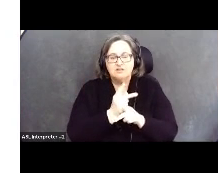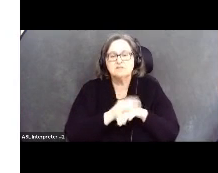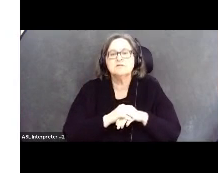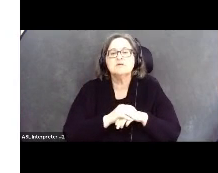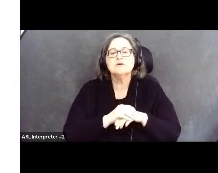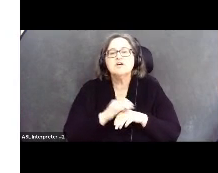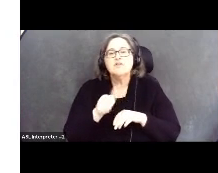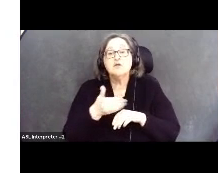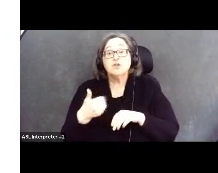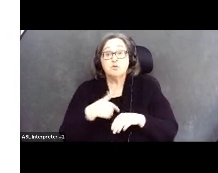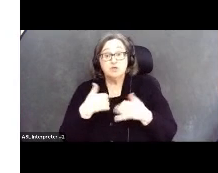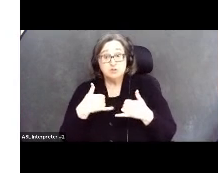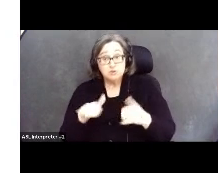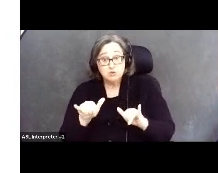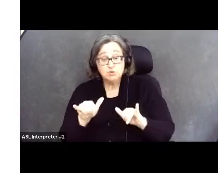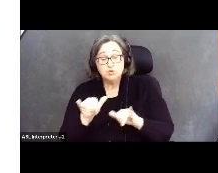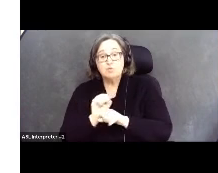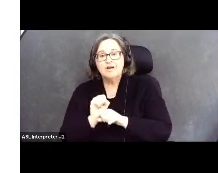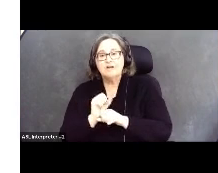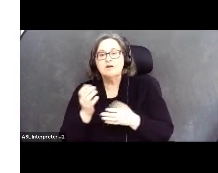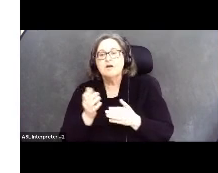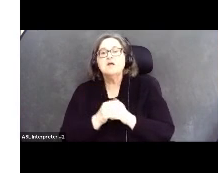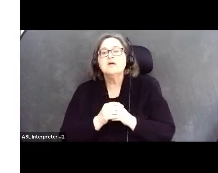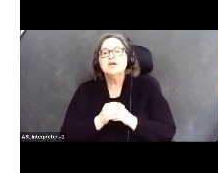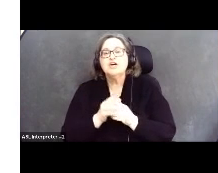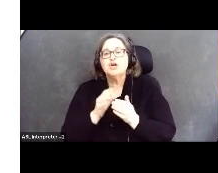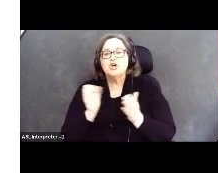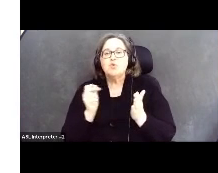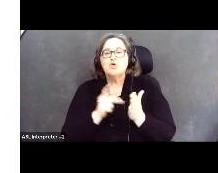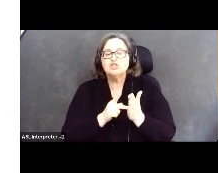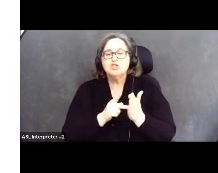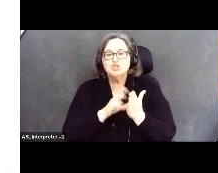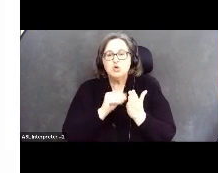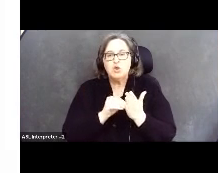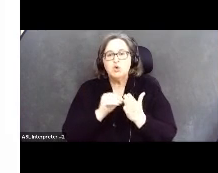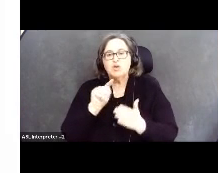that we are still working on is a return to learn toolkit. And I just want to give